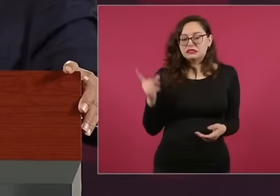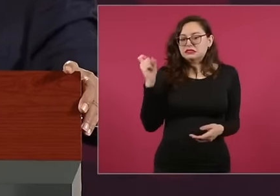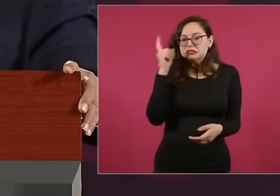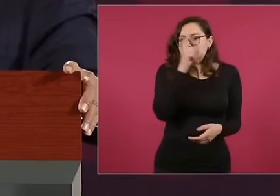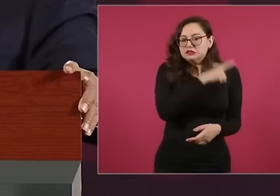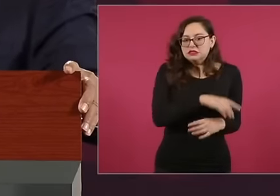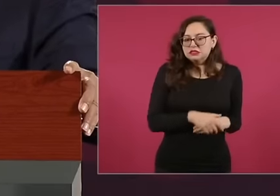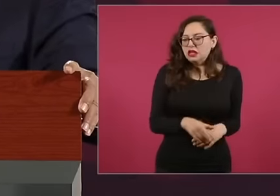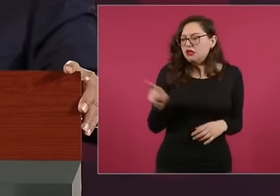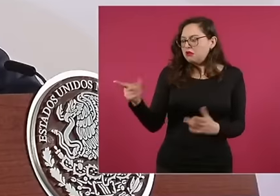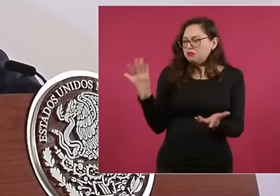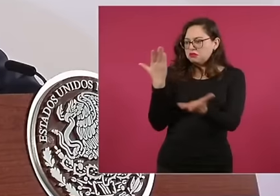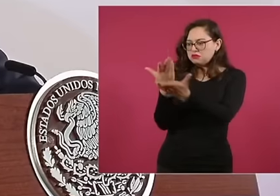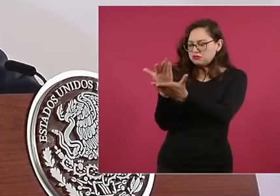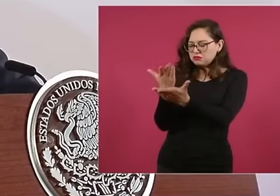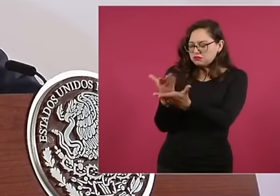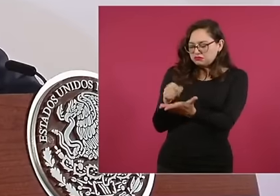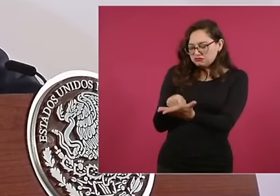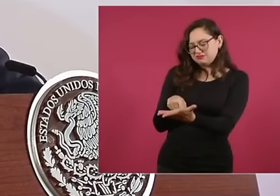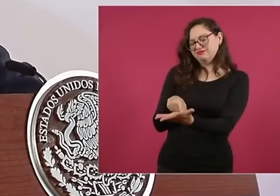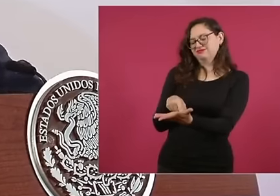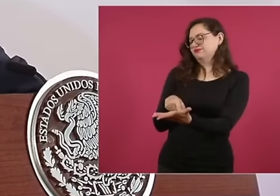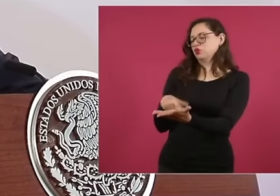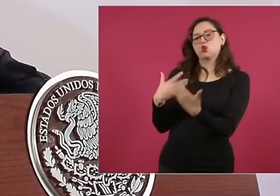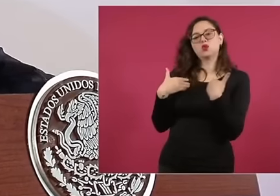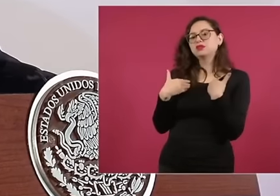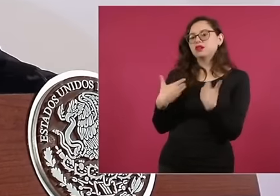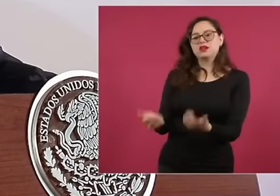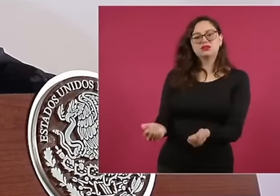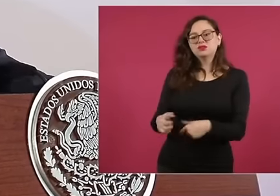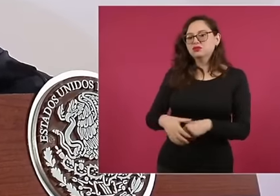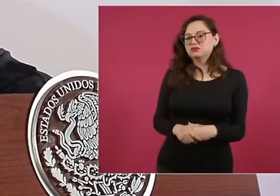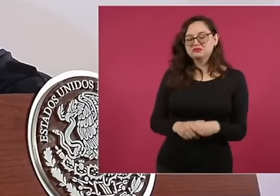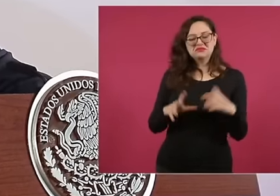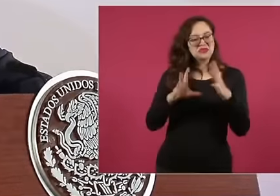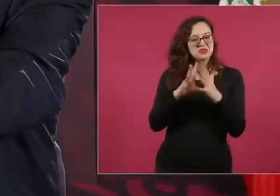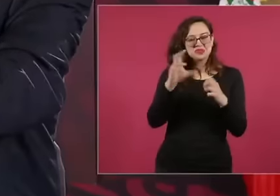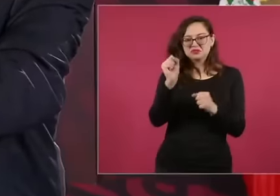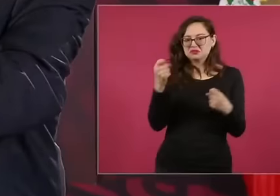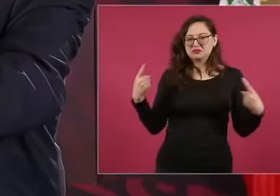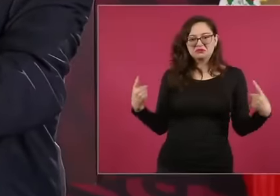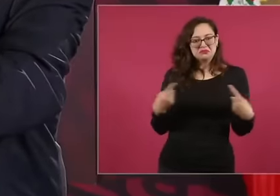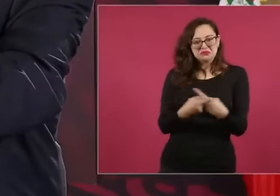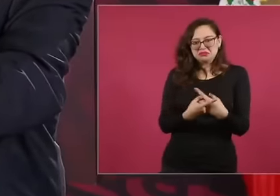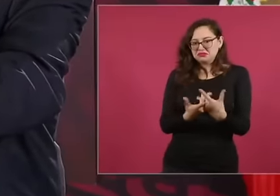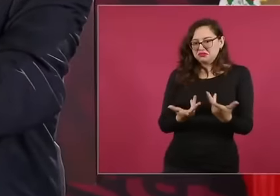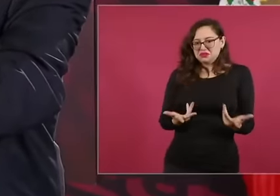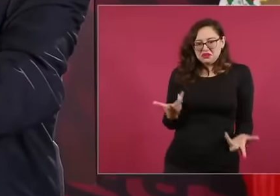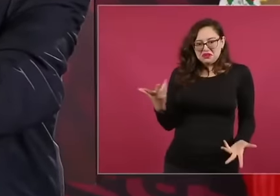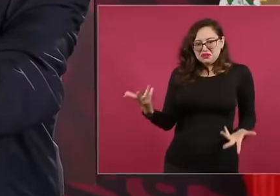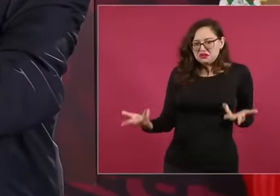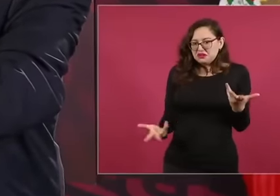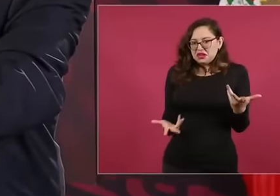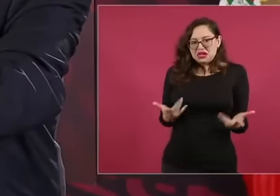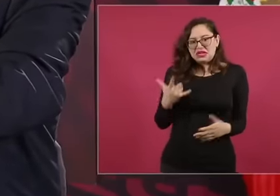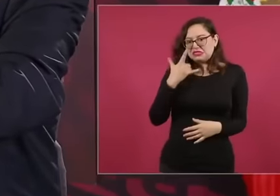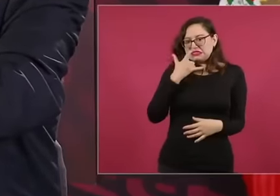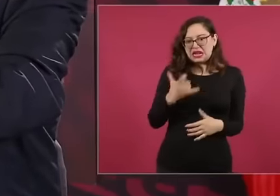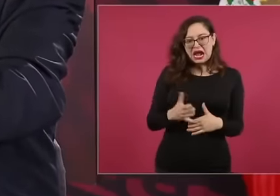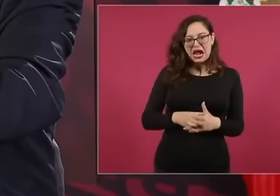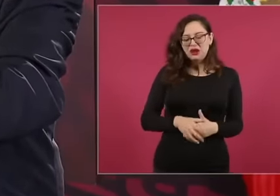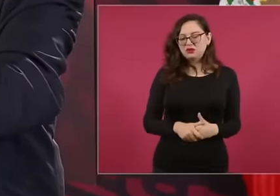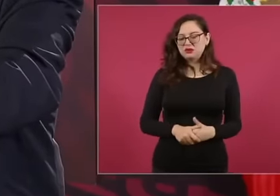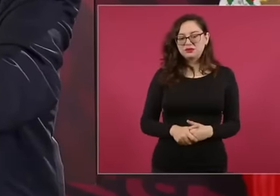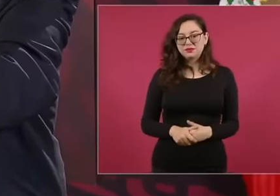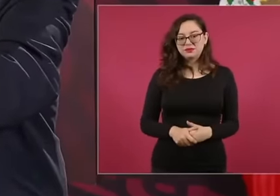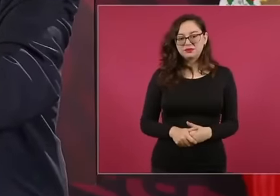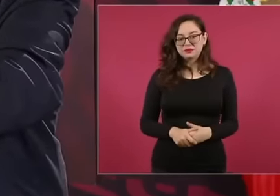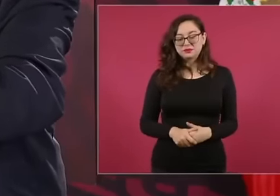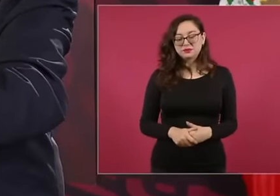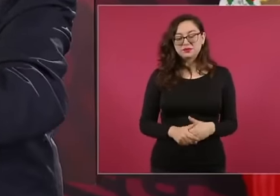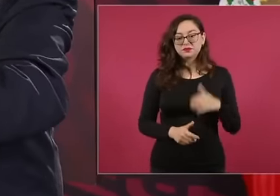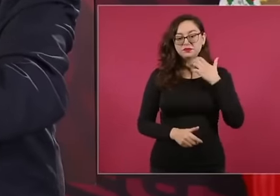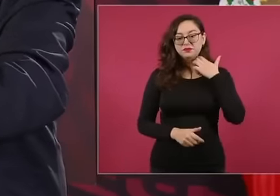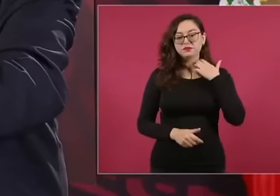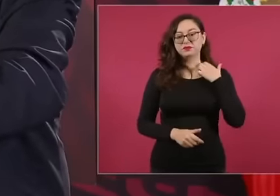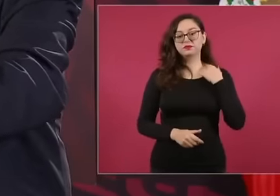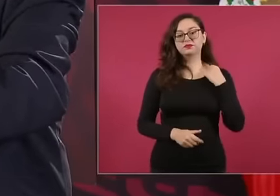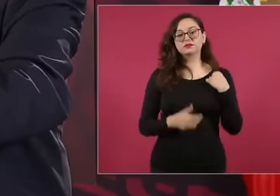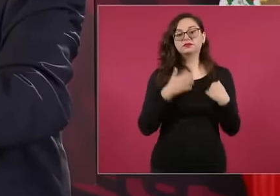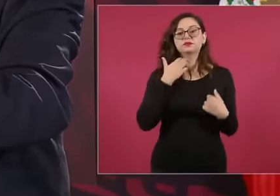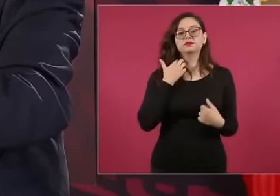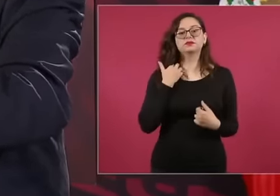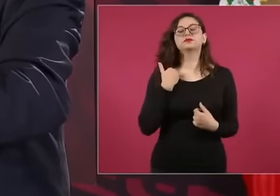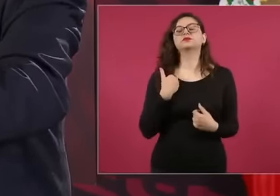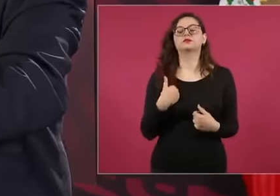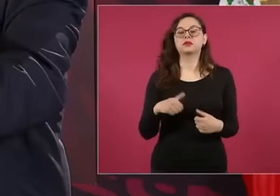they want in essence, as the Constitution is clear and there is a law that establishes how to